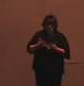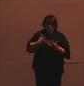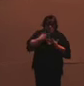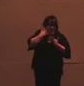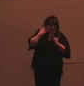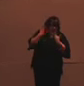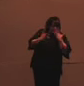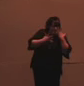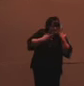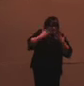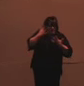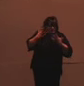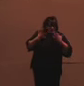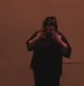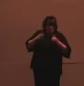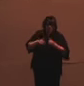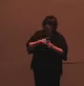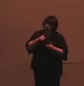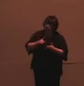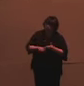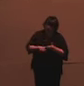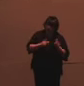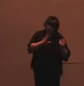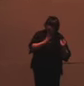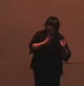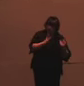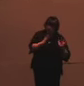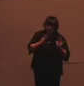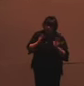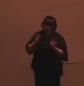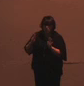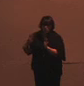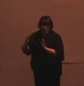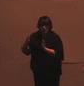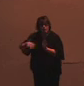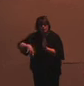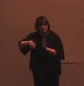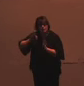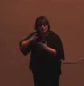But then, gradually, you will find some kind of, how to say,